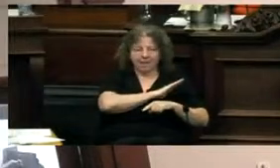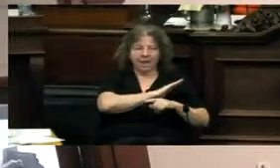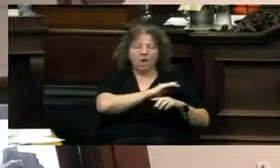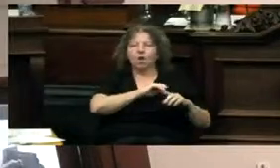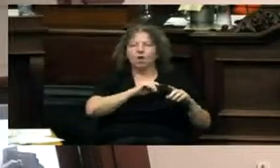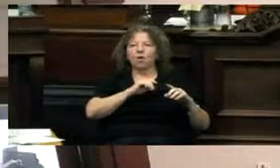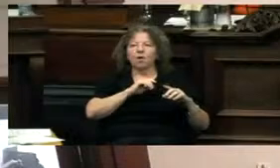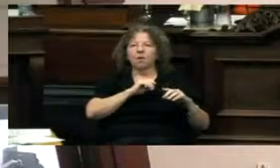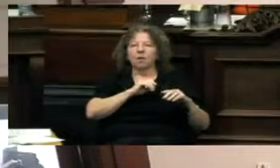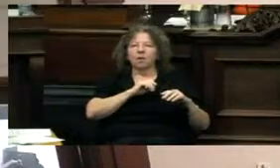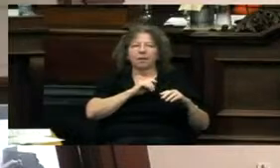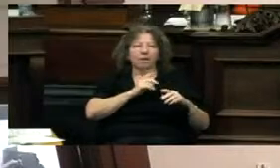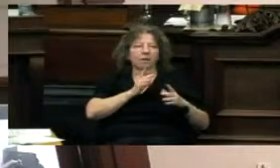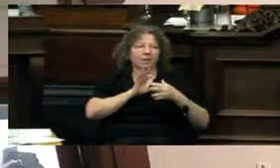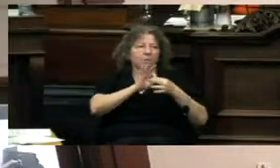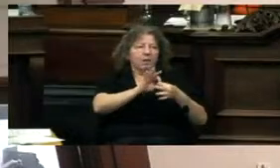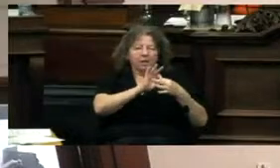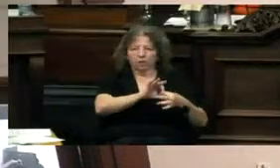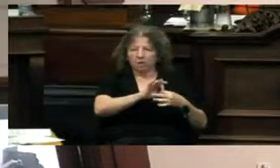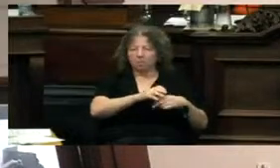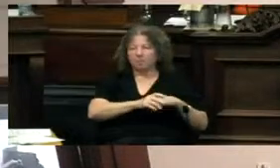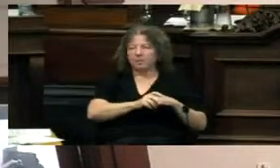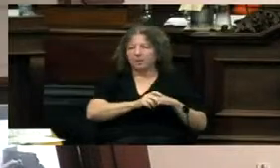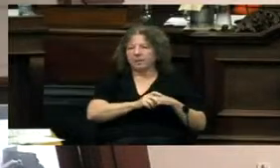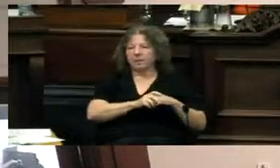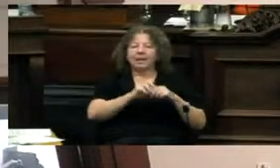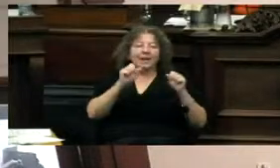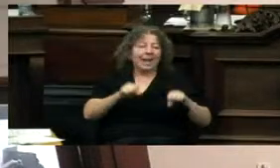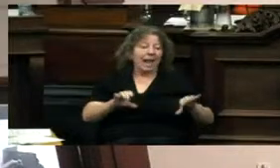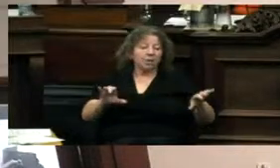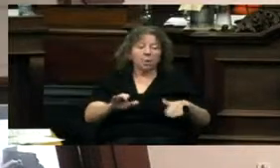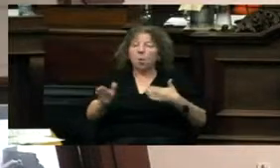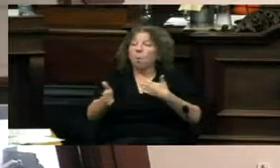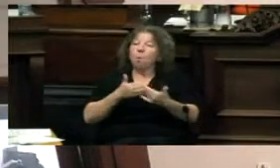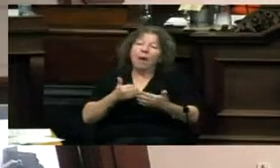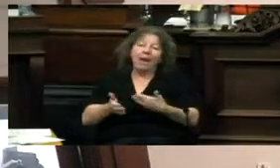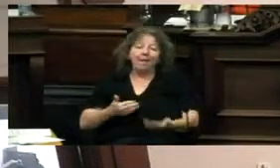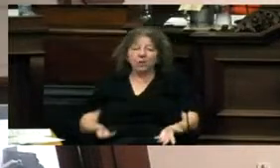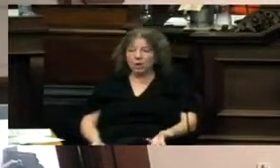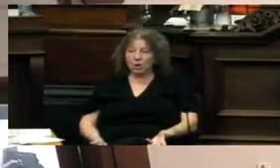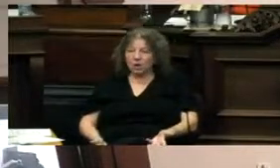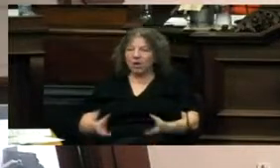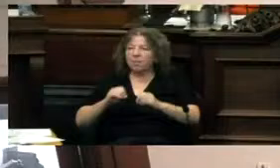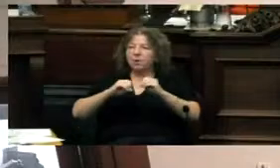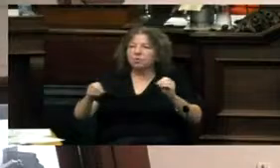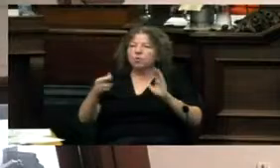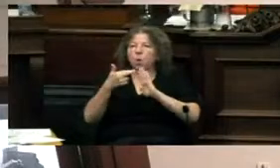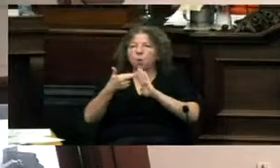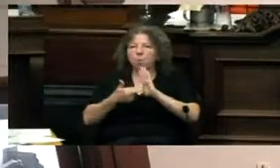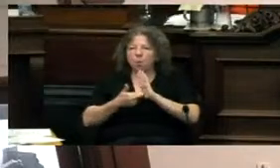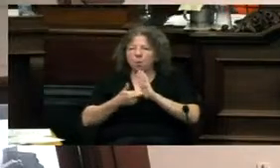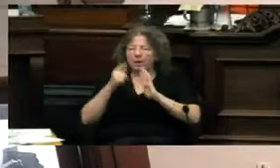piece, certain people based on their positions, like the